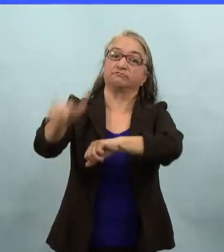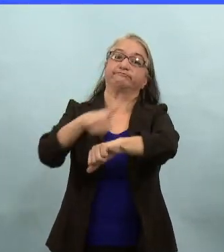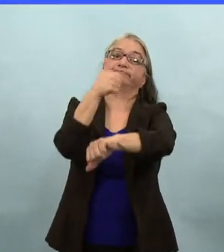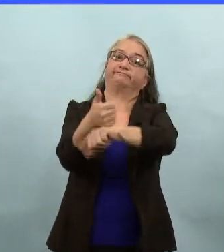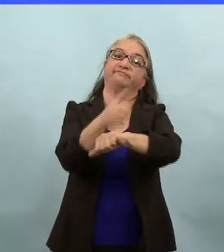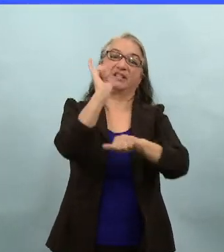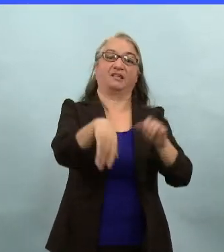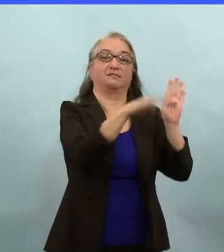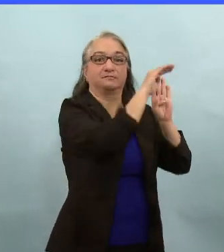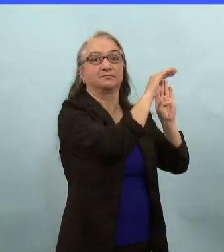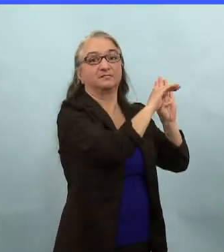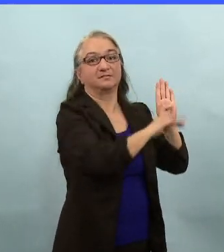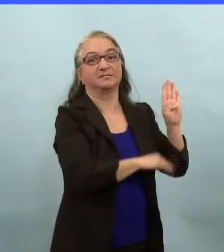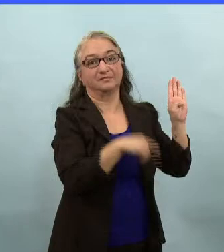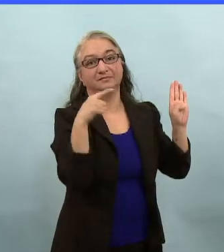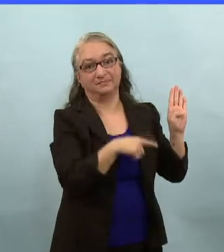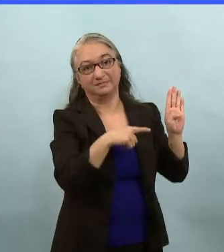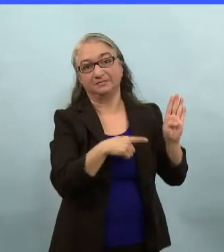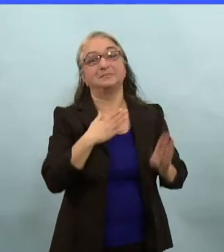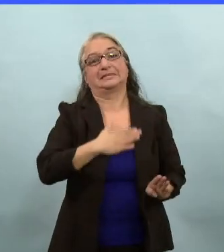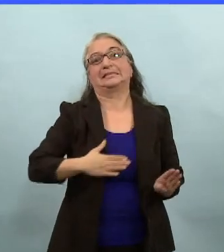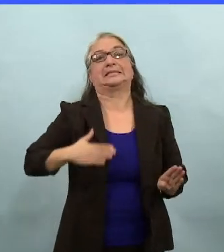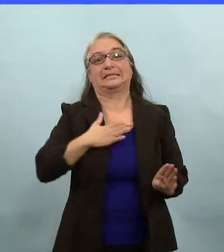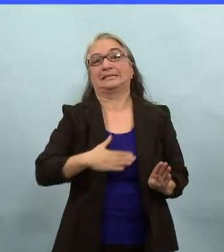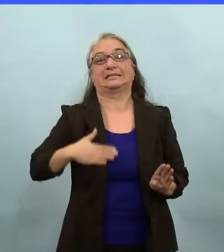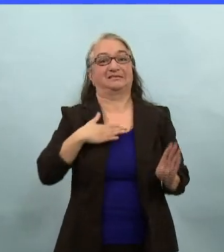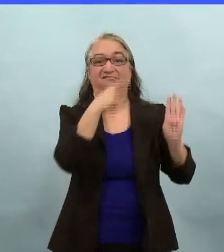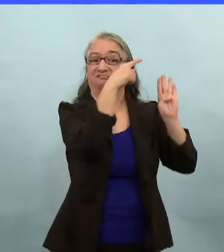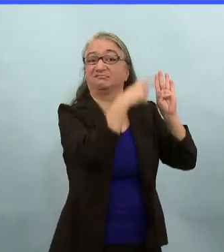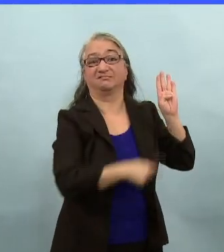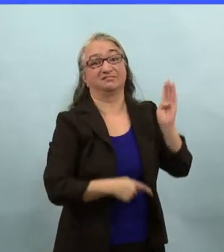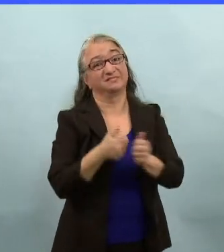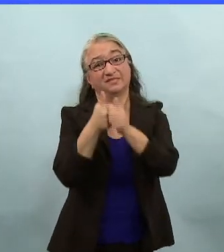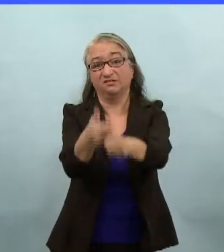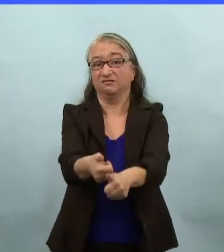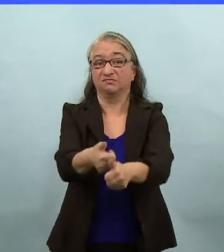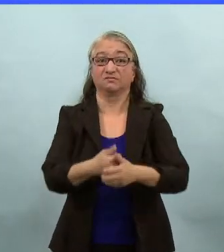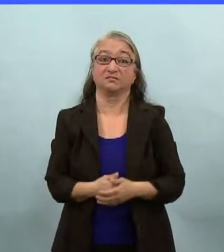so we're asking everyone to do some of those things that people can do at an individual level